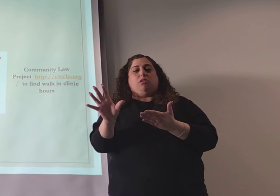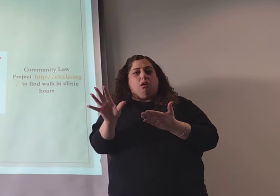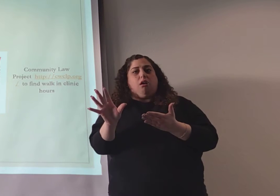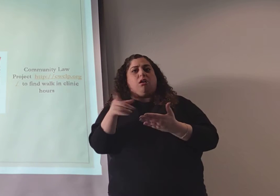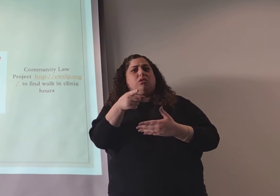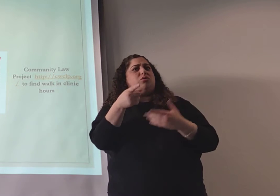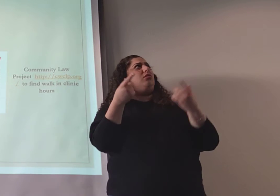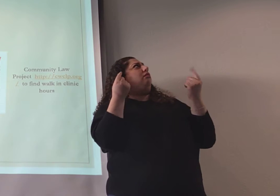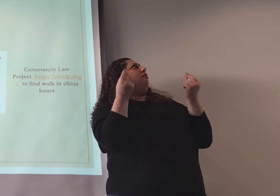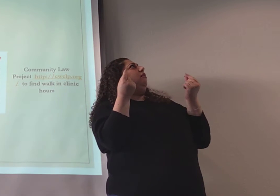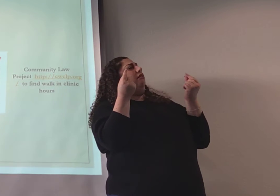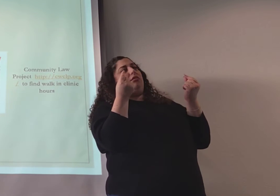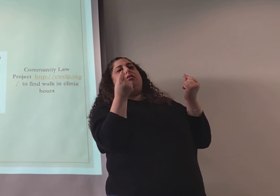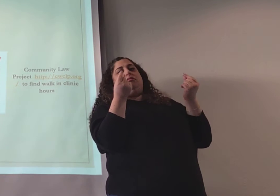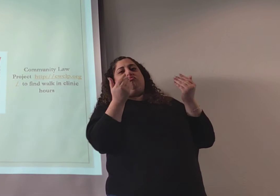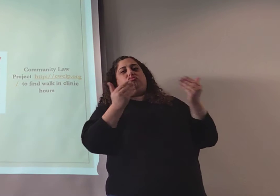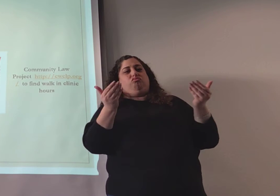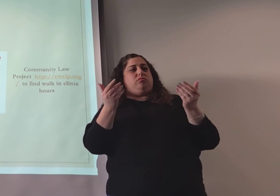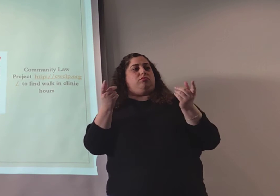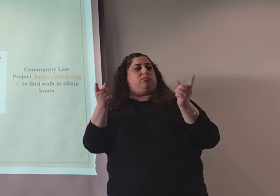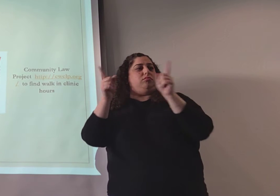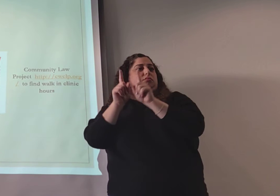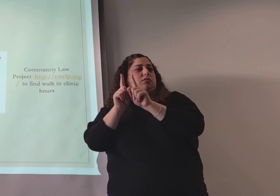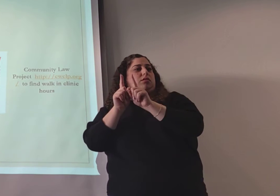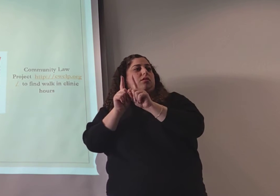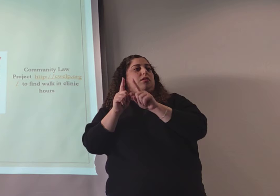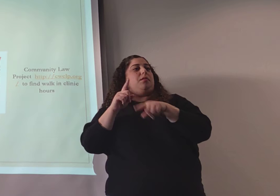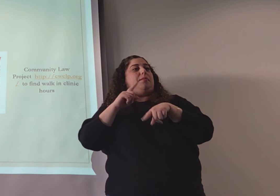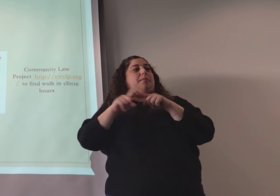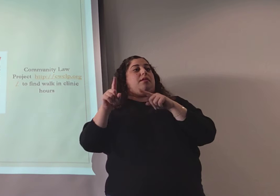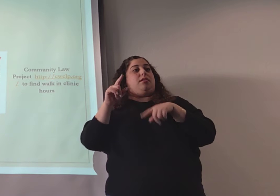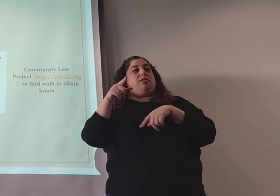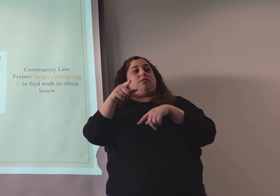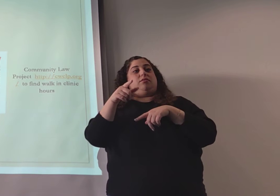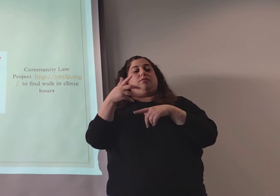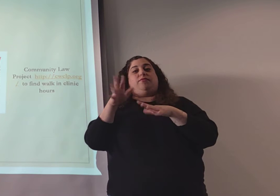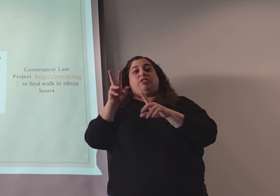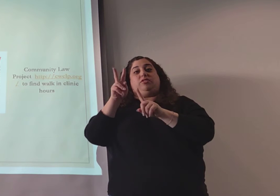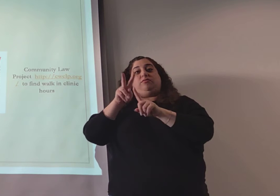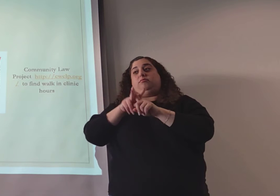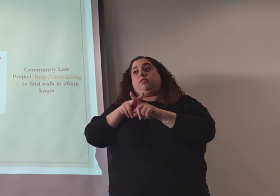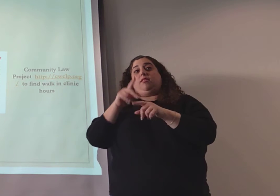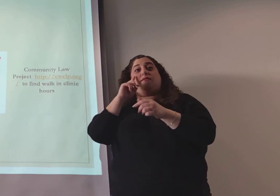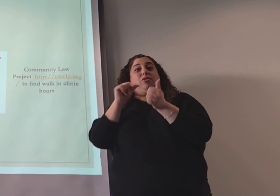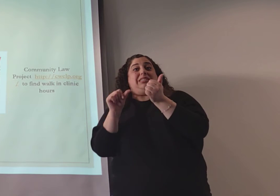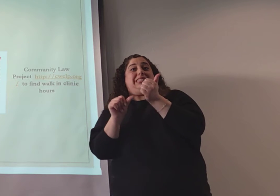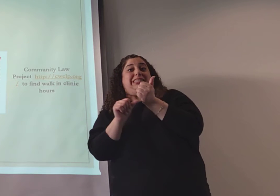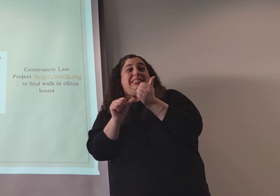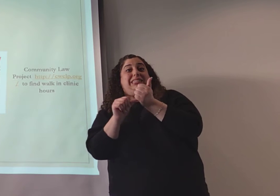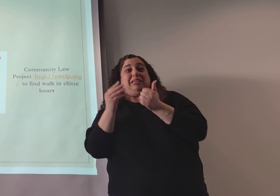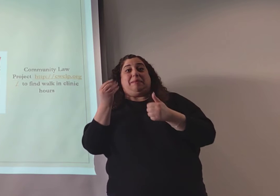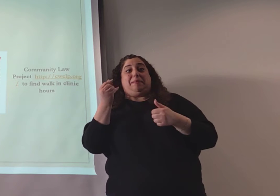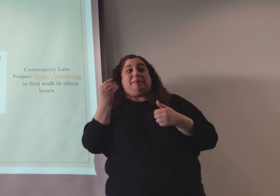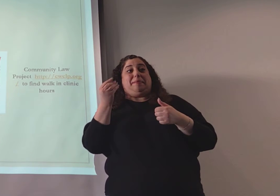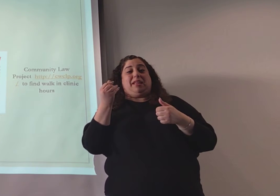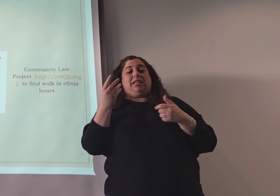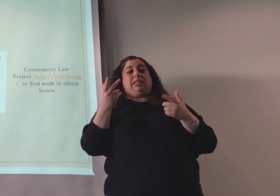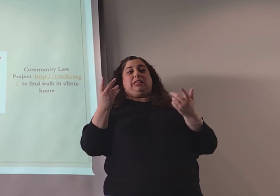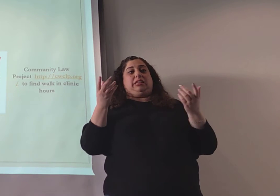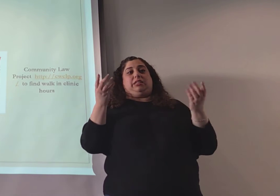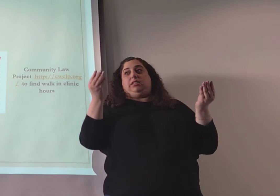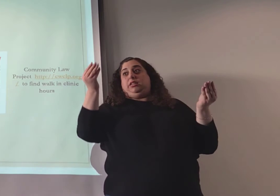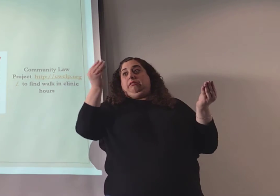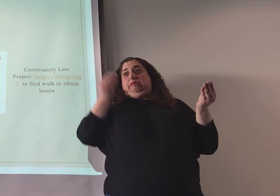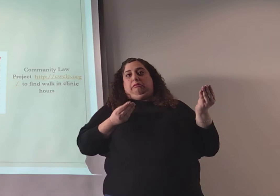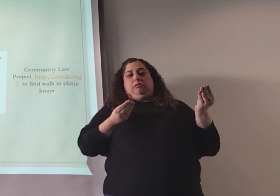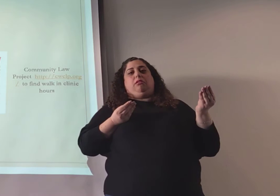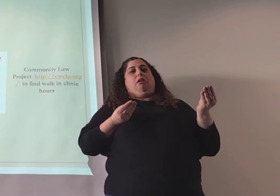If a tenant gets a notice for 30 days or 60 days saying they have to leave, call this